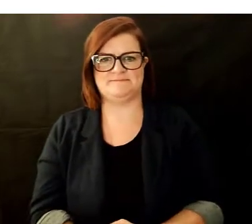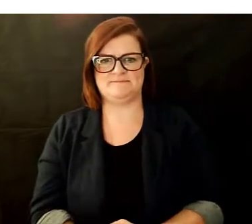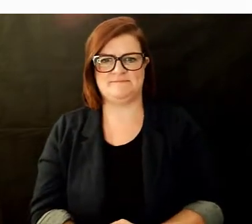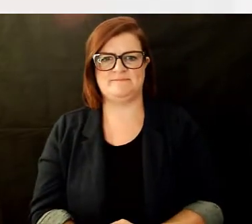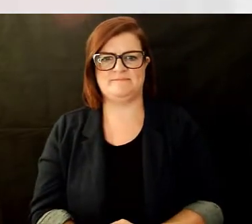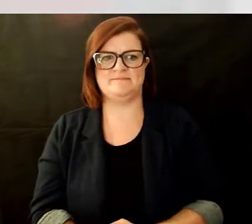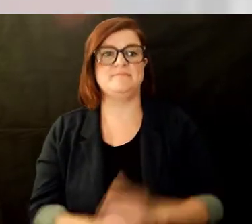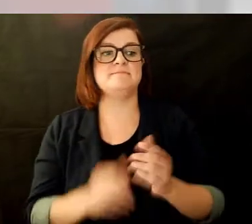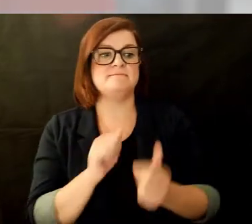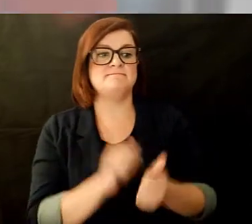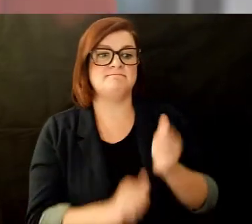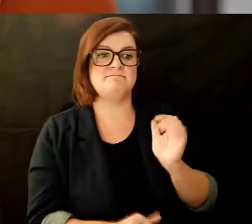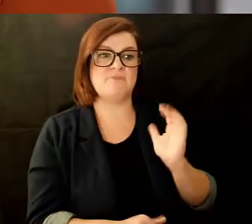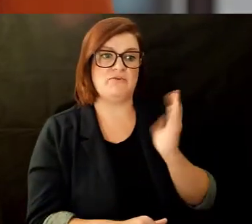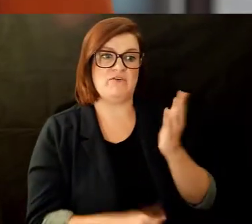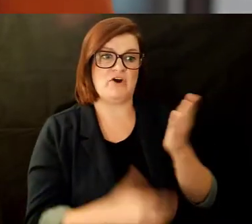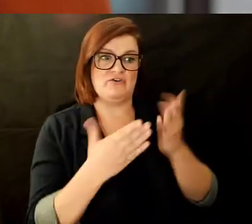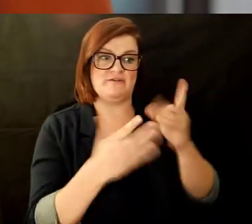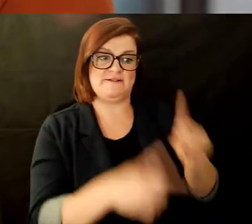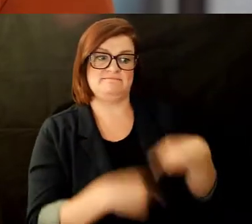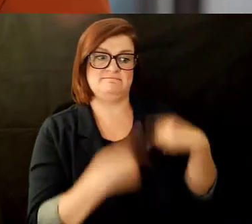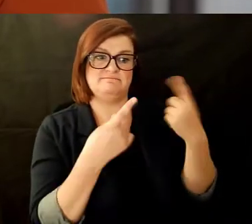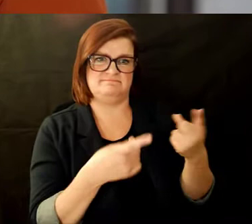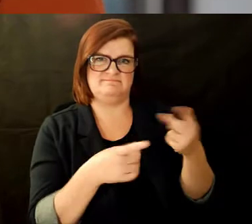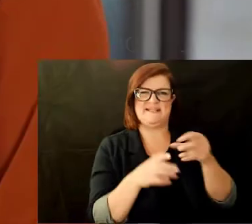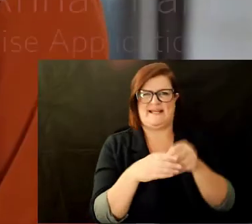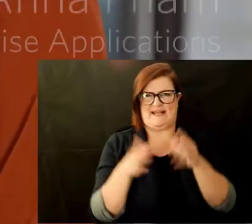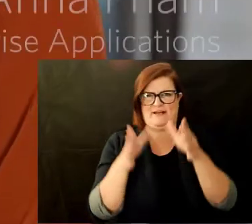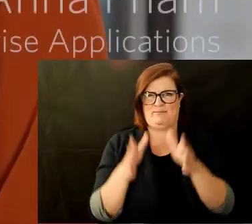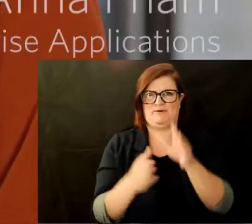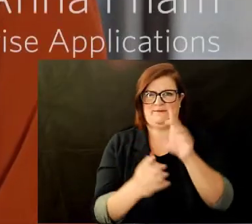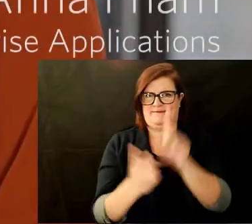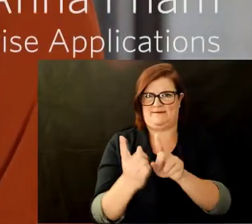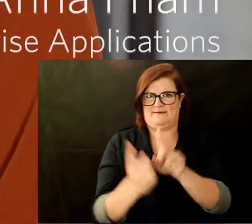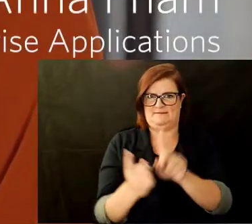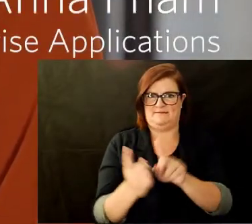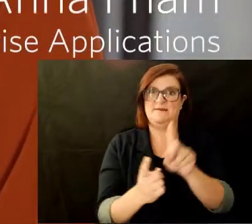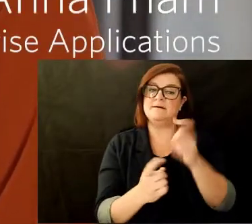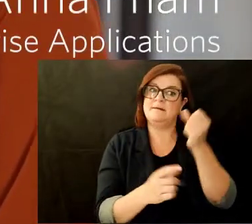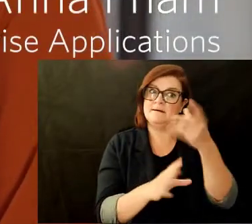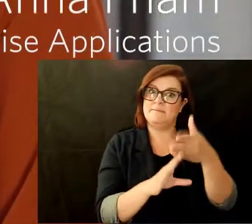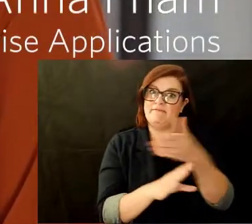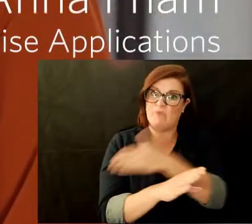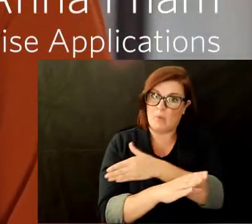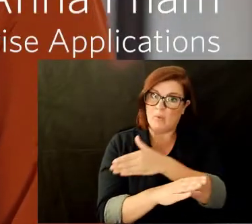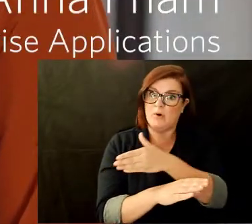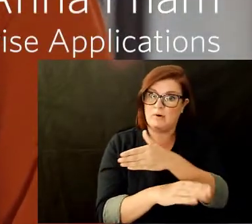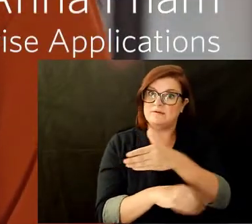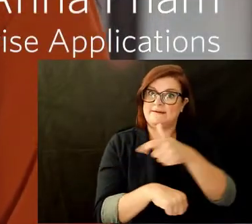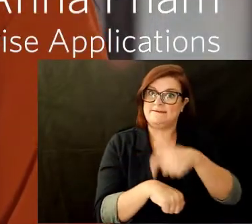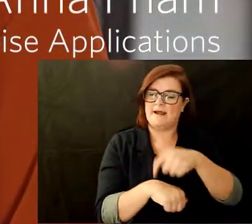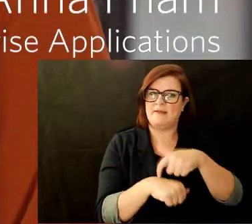Majority of our services were performed in person. At that time, we were considering moving to telehealth and had begun